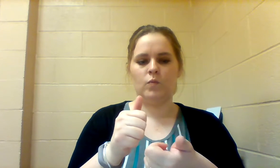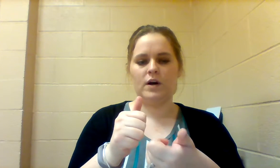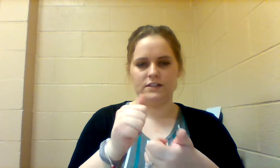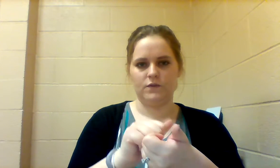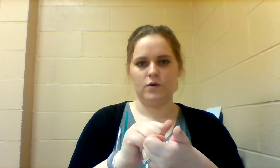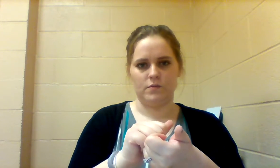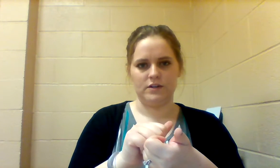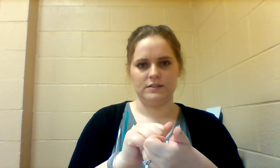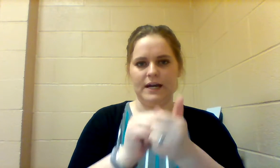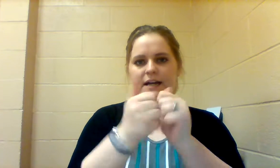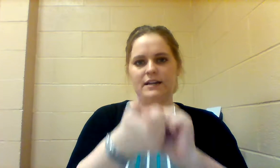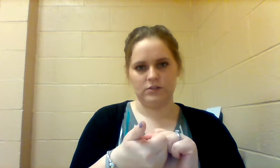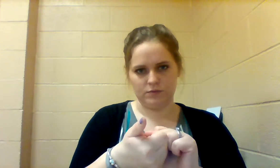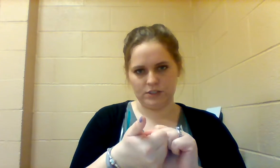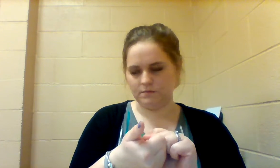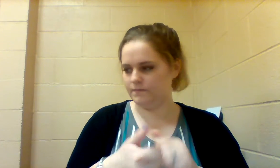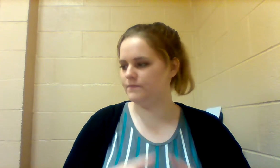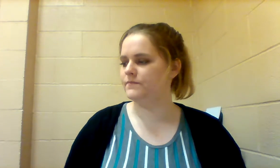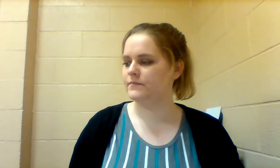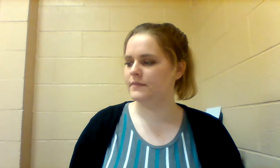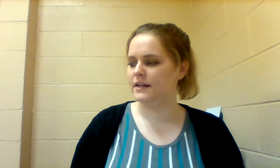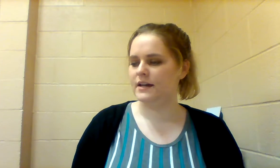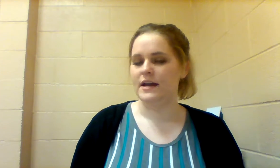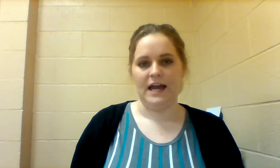forward one is back and you switch them